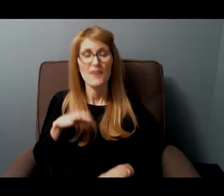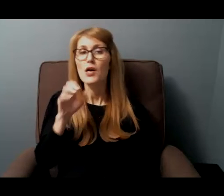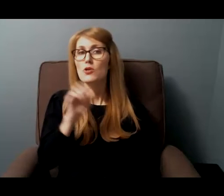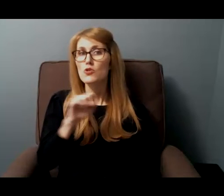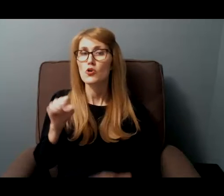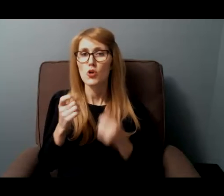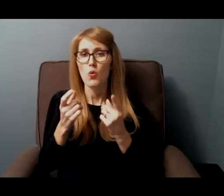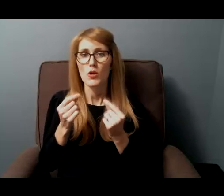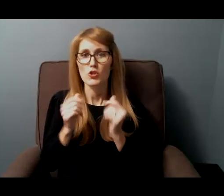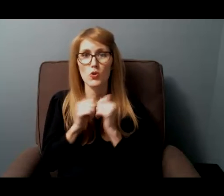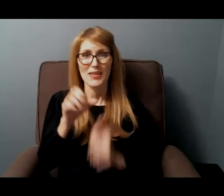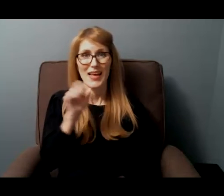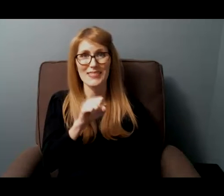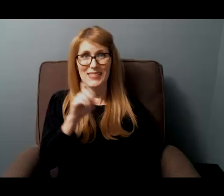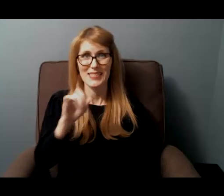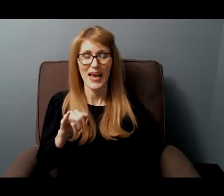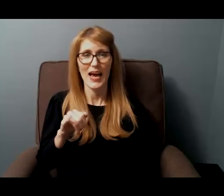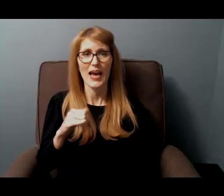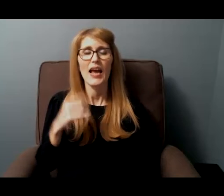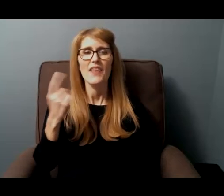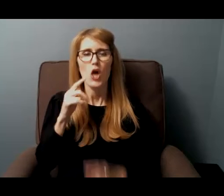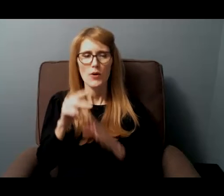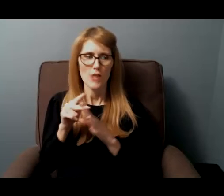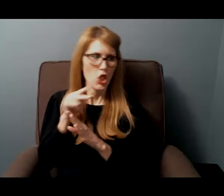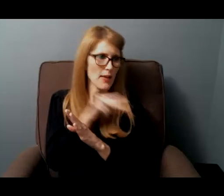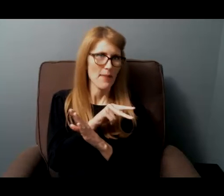with SSDI, they are always looking back. Right? They are looking back at however,